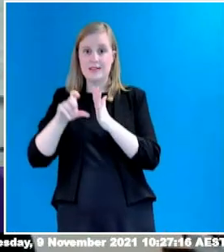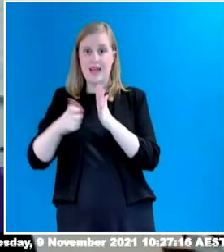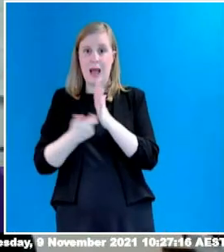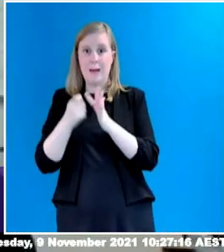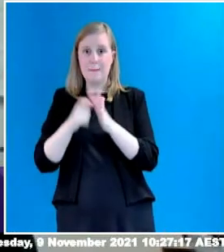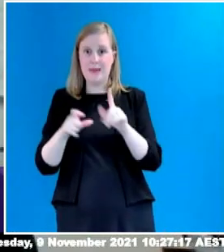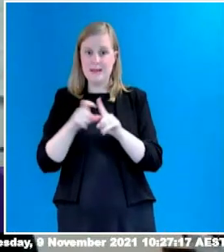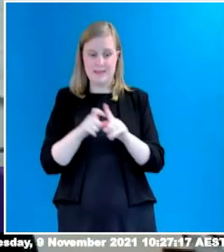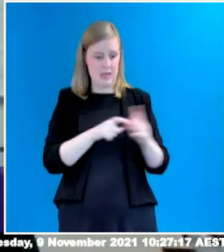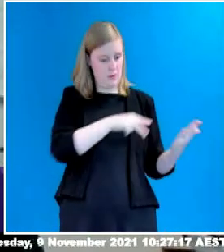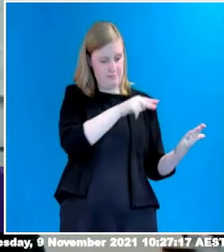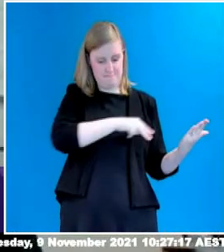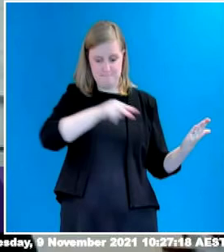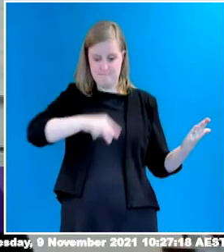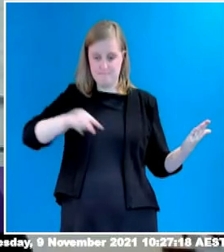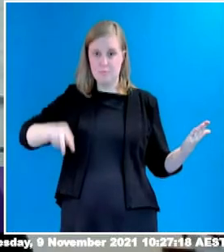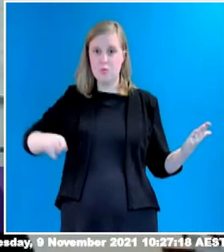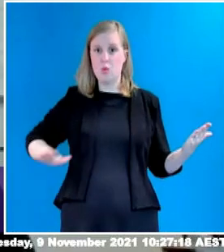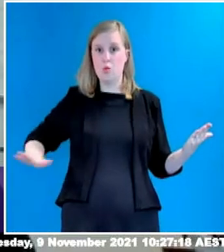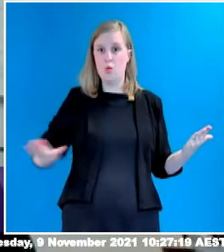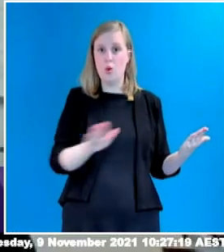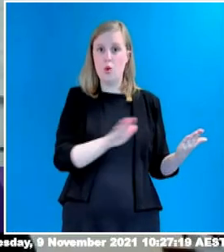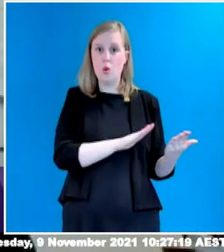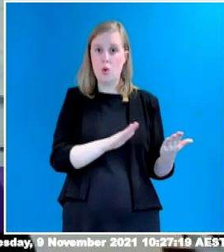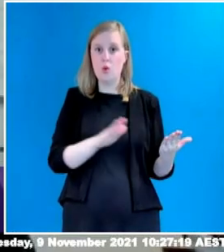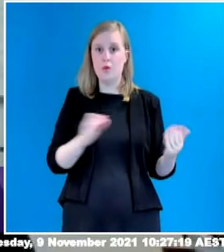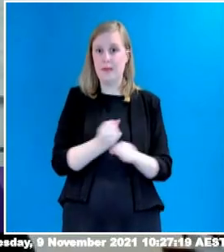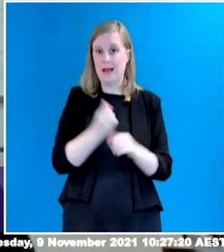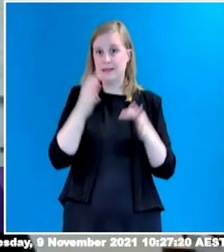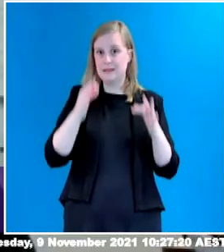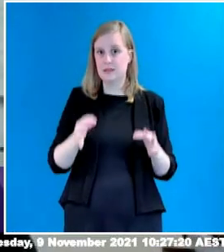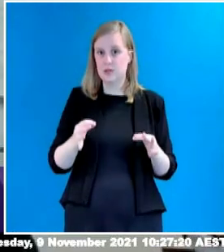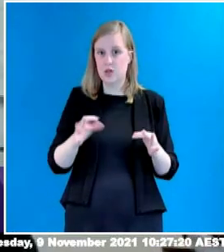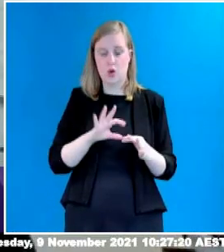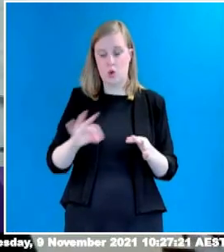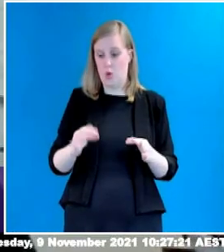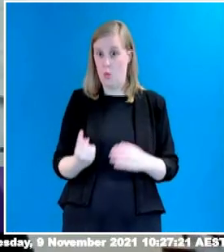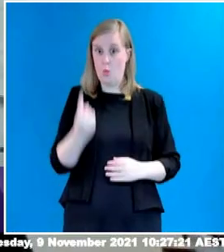provisions that we have mean. I am conscious of the time.